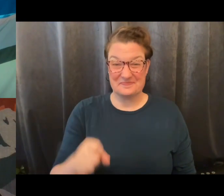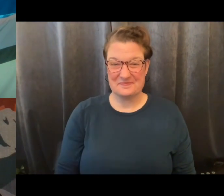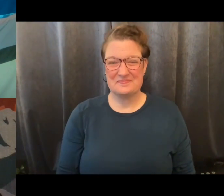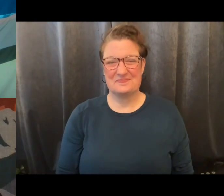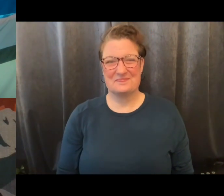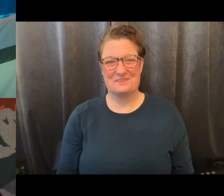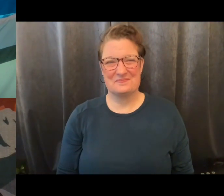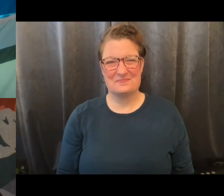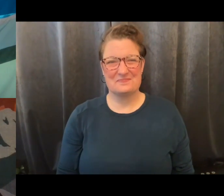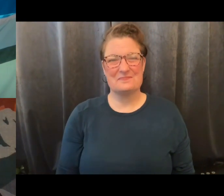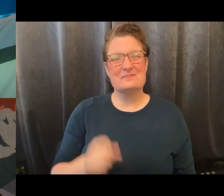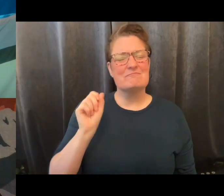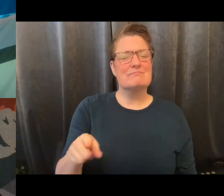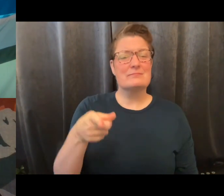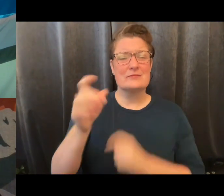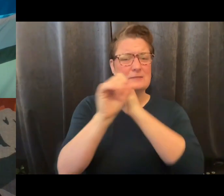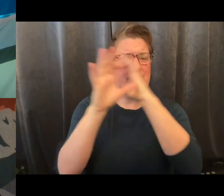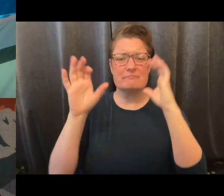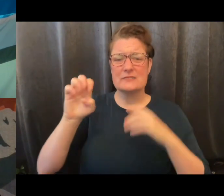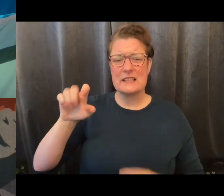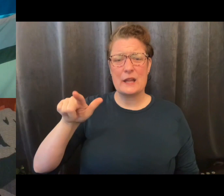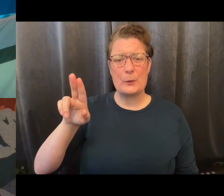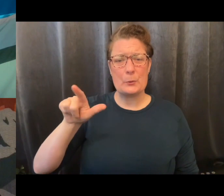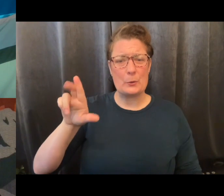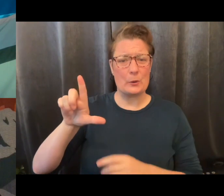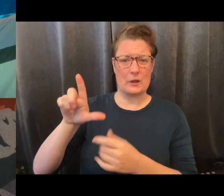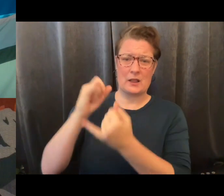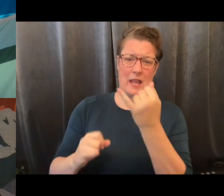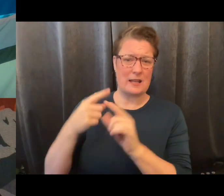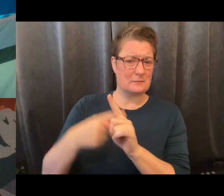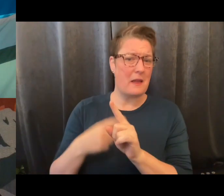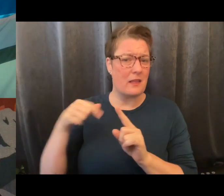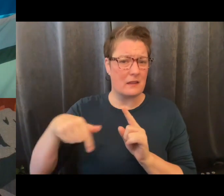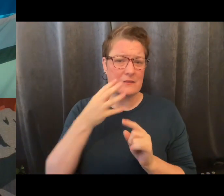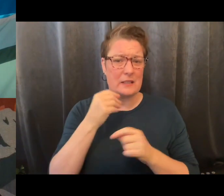Rebekah: Well, what are your associations with the last month of the Hebrew year, Elul?